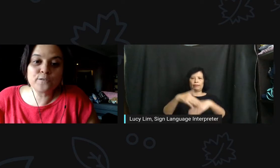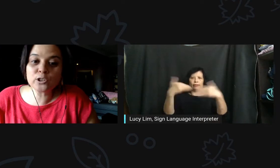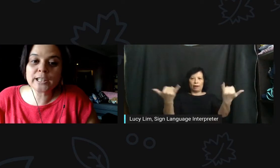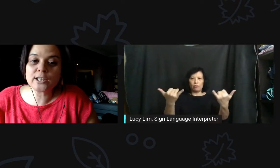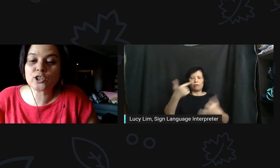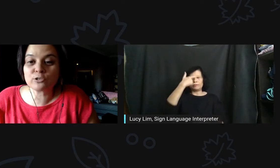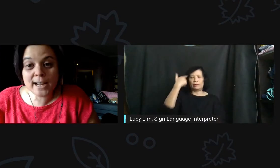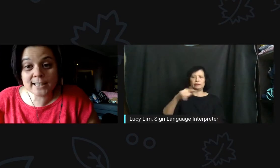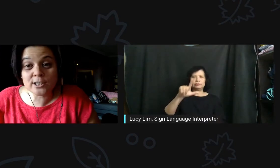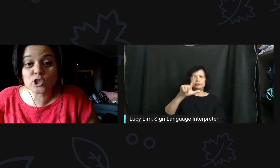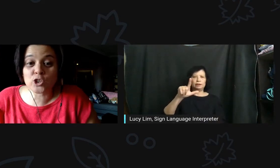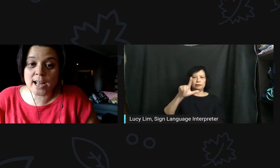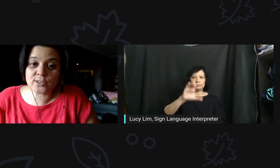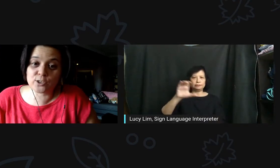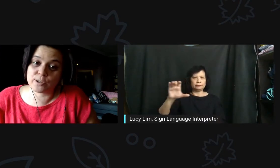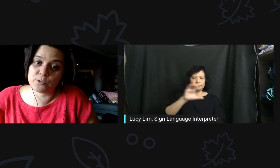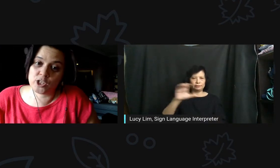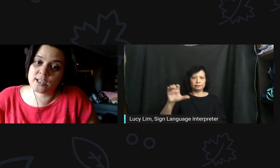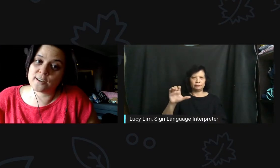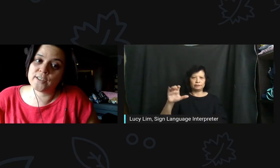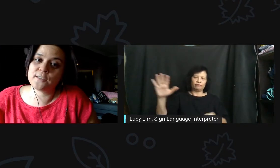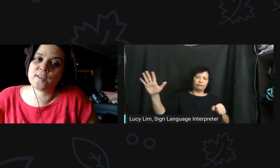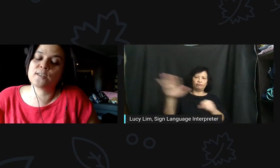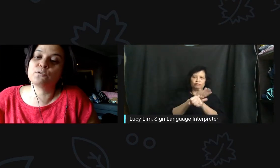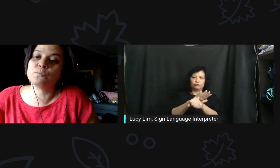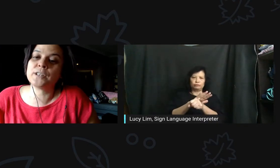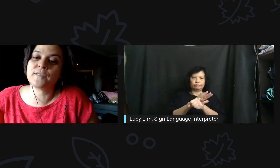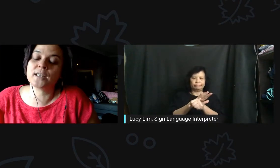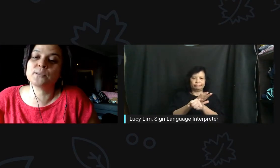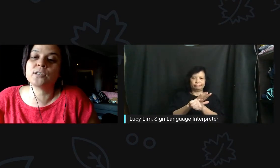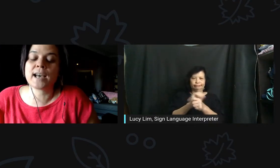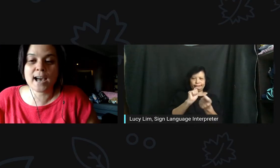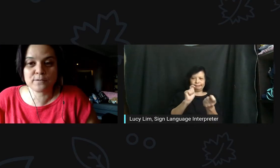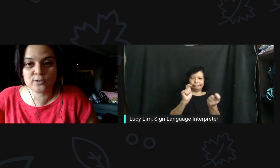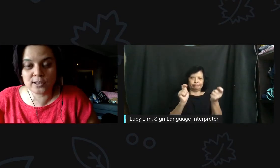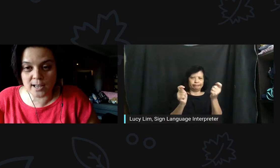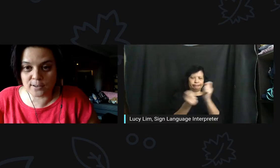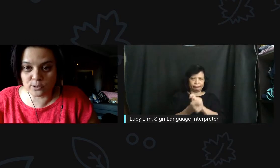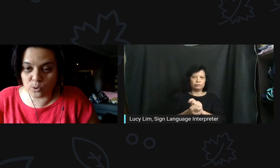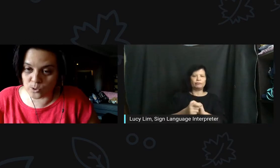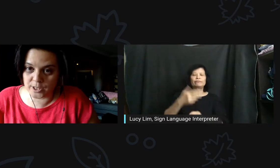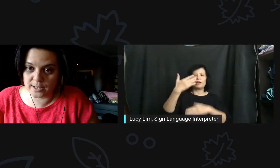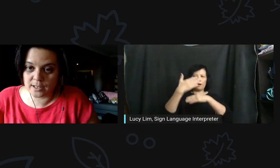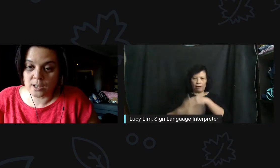Fully corrected transcription of the event will be available after the live recording.